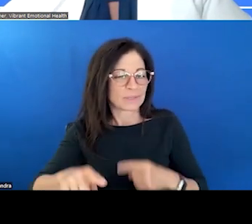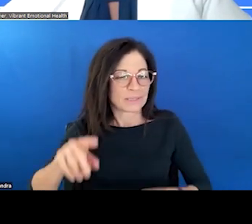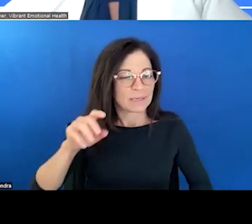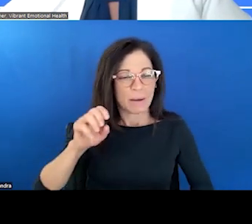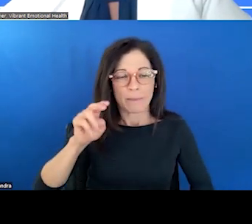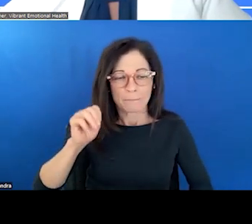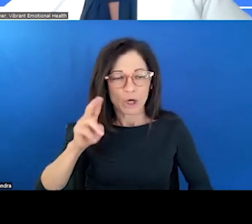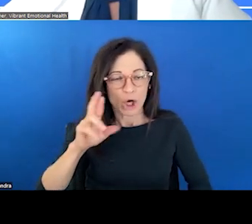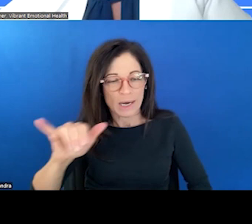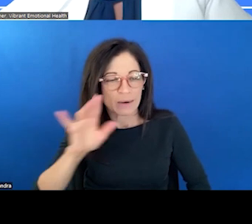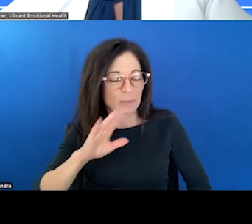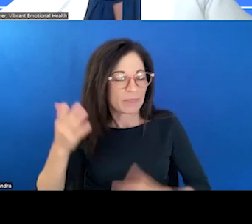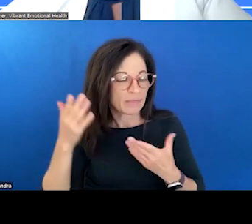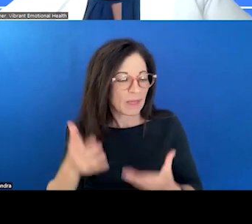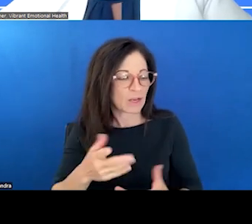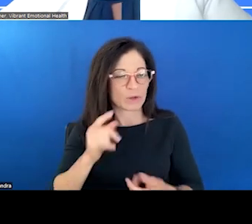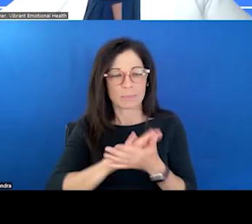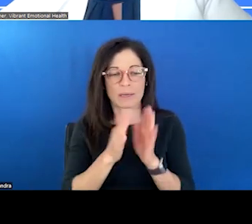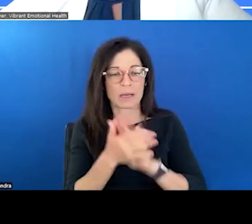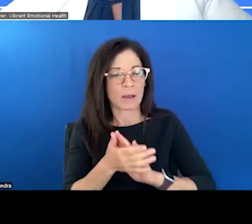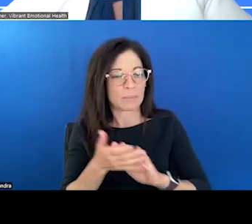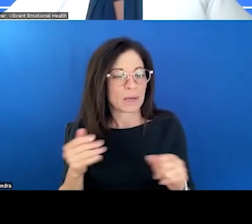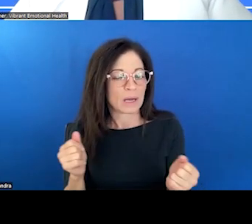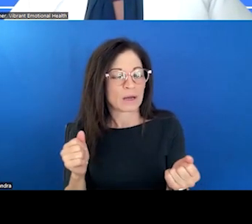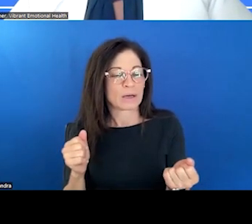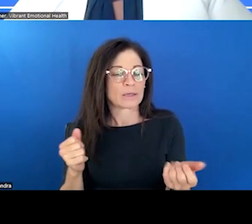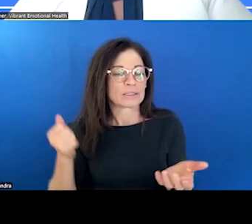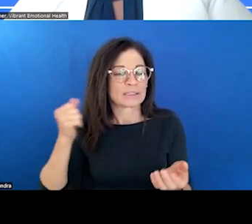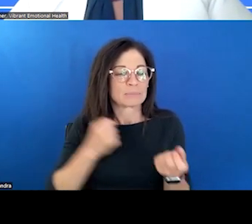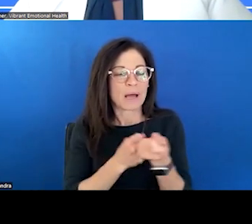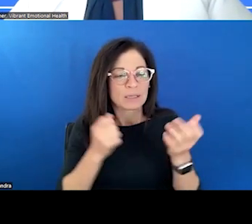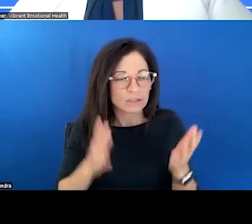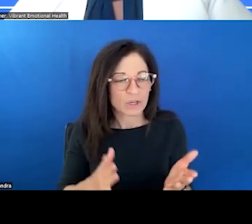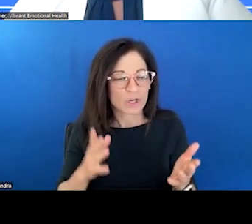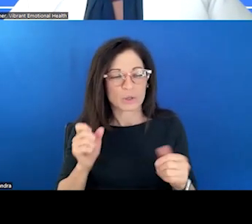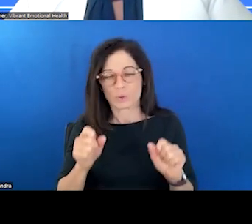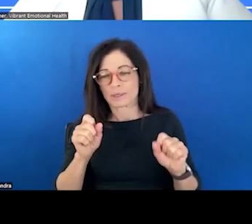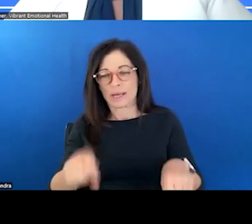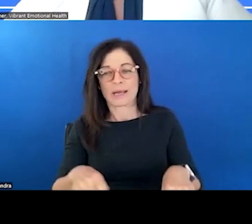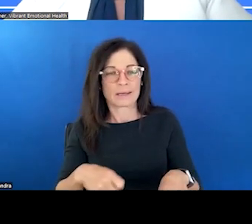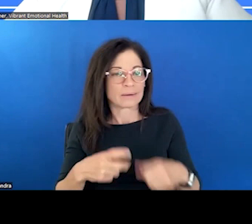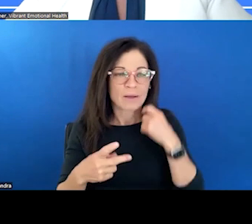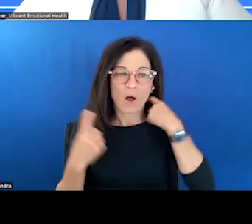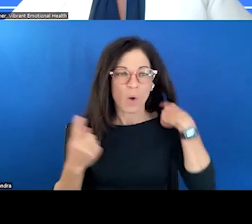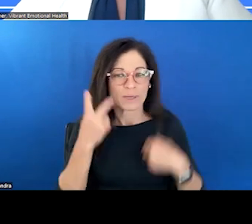YOU CAN SEE HERE THAT YOU CAN BE A SPONSOR. YOU CAN REGISTER. OF COURSE, YOU CAN SEE THE BEATLES.